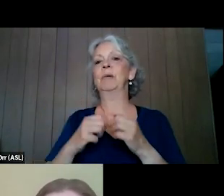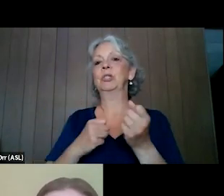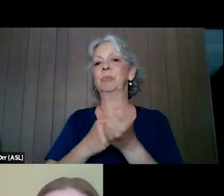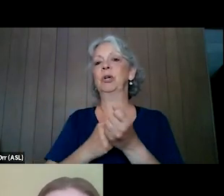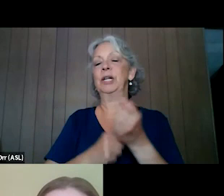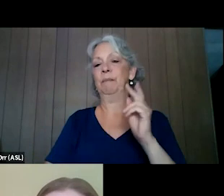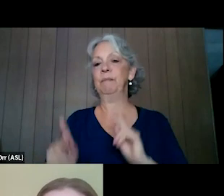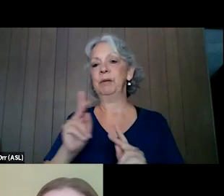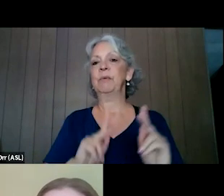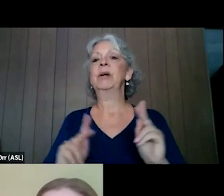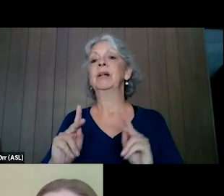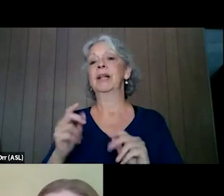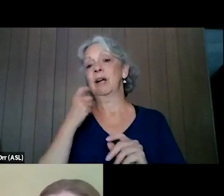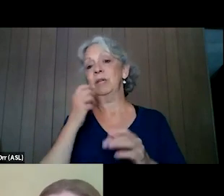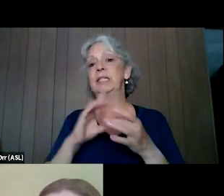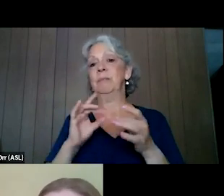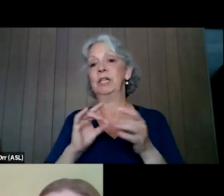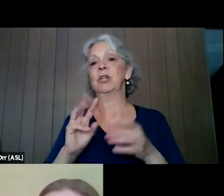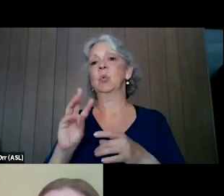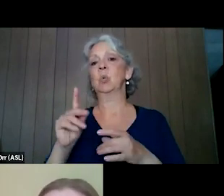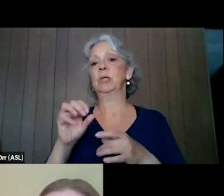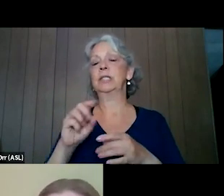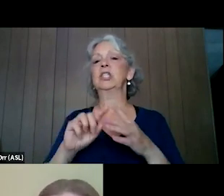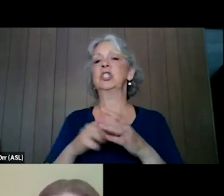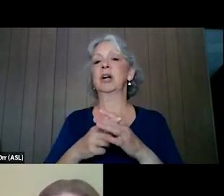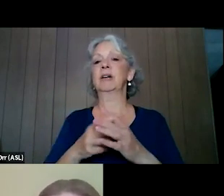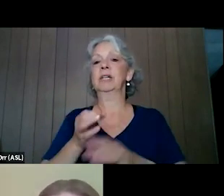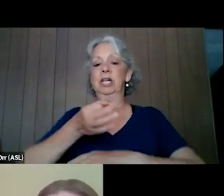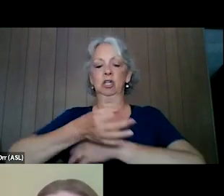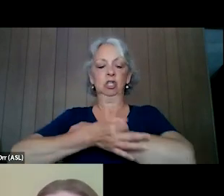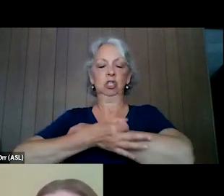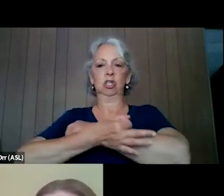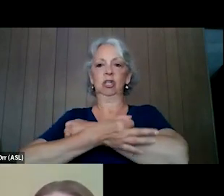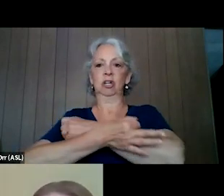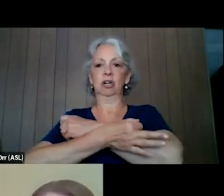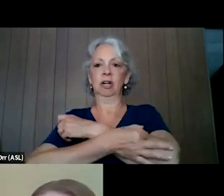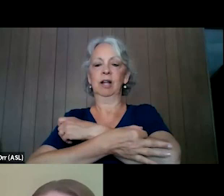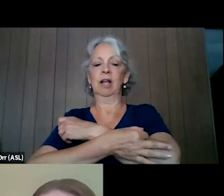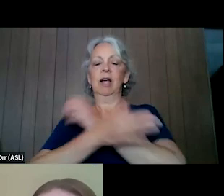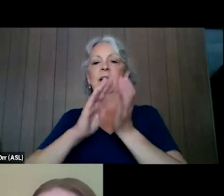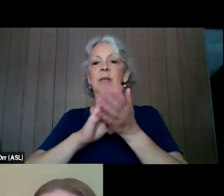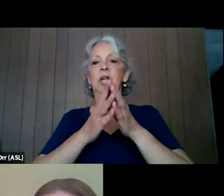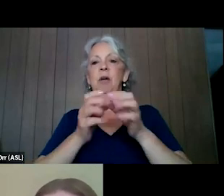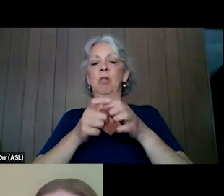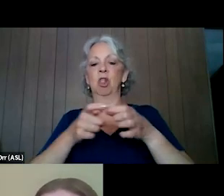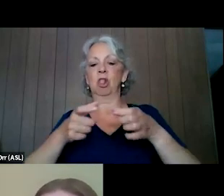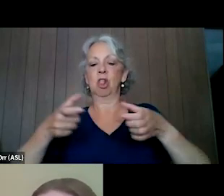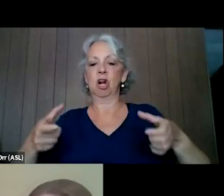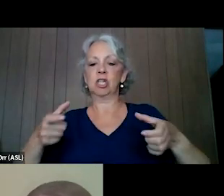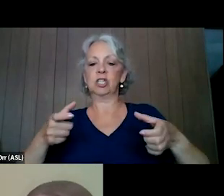But as mentioned, the wounds usually start as small circular lesions that merge to form these large, and as Brian said, full thickness down to the fat,